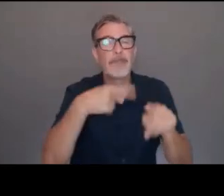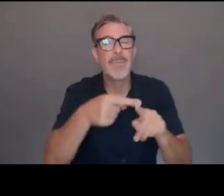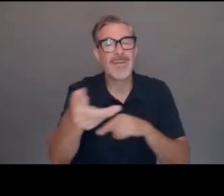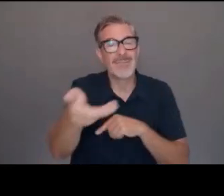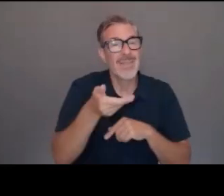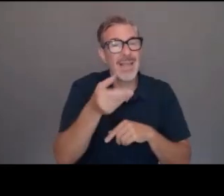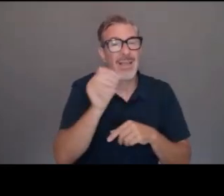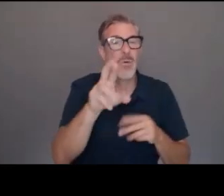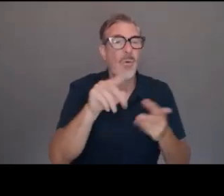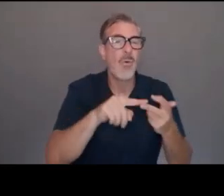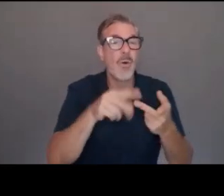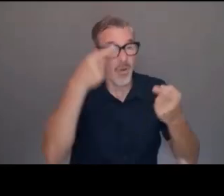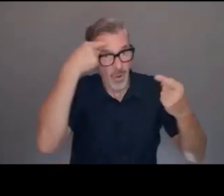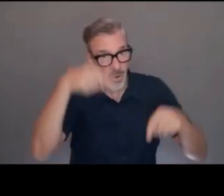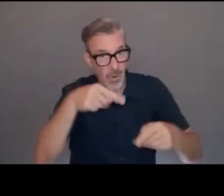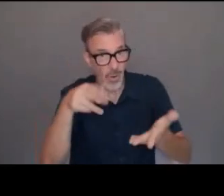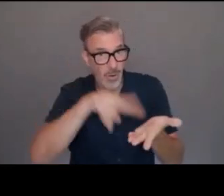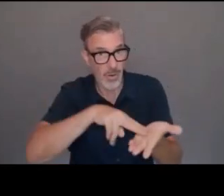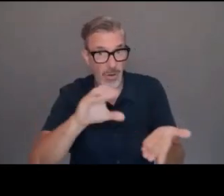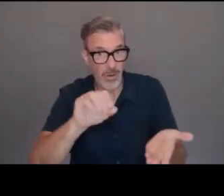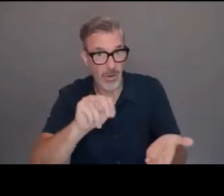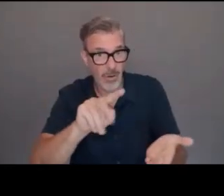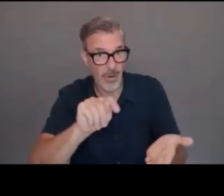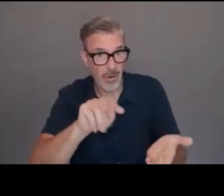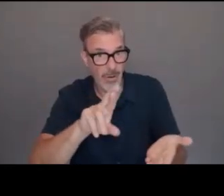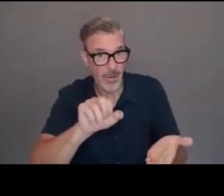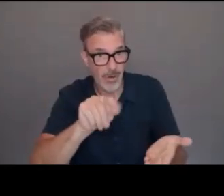and certainly helpful in making your application more competitive.